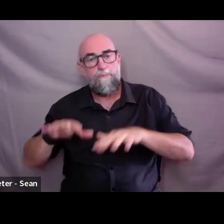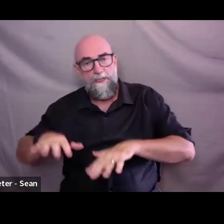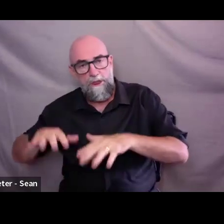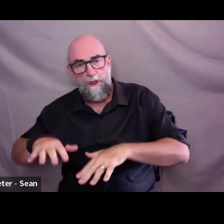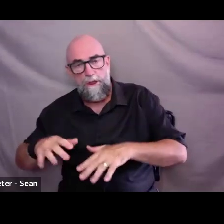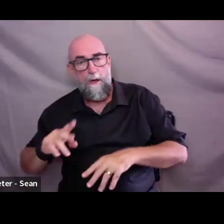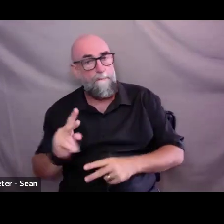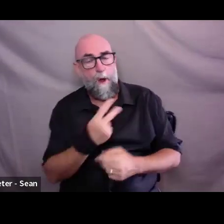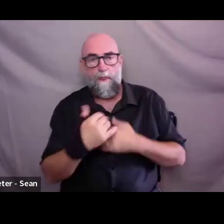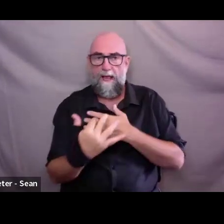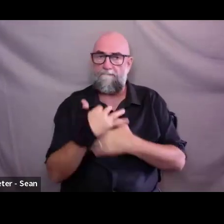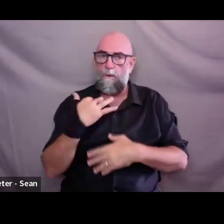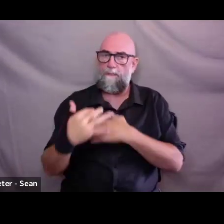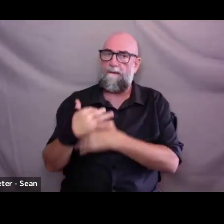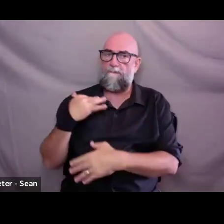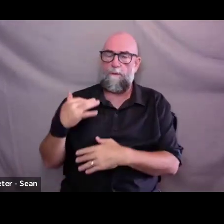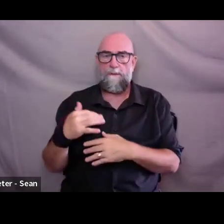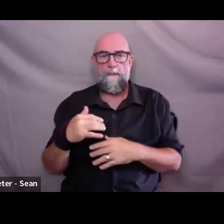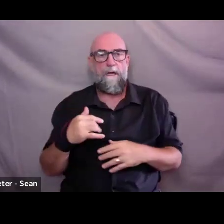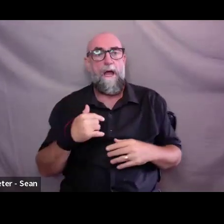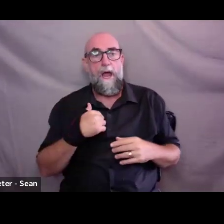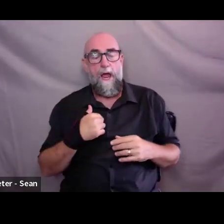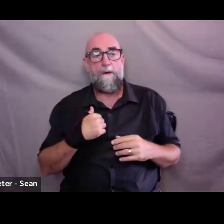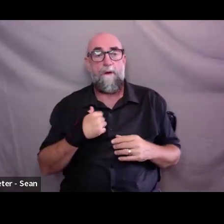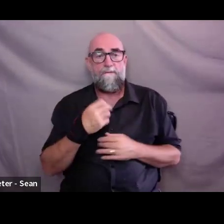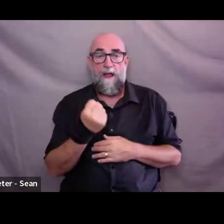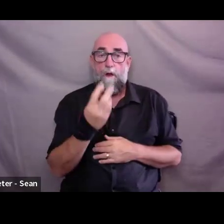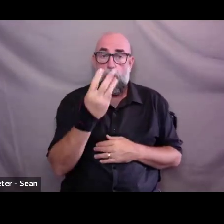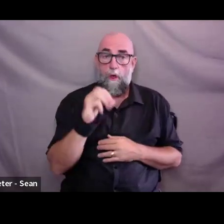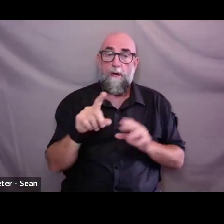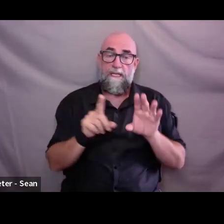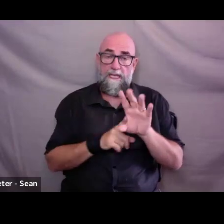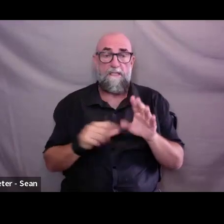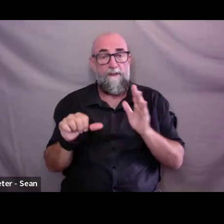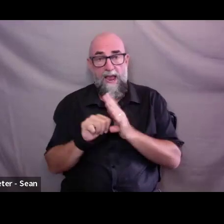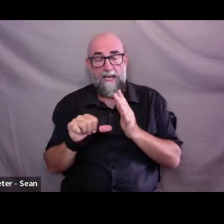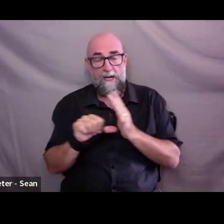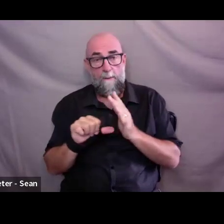2019 until COVID it.